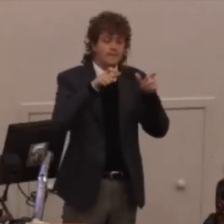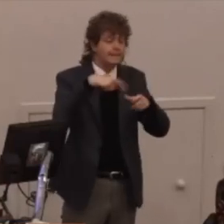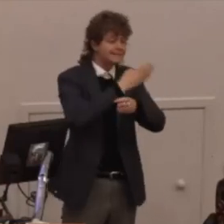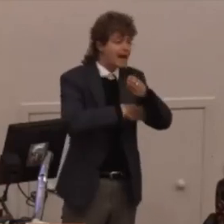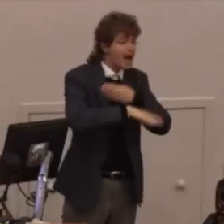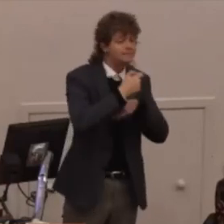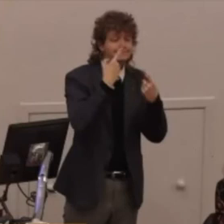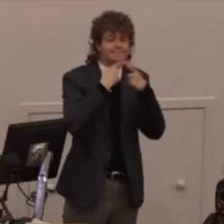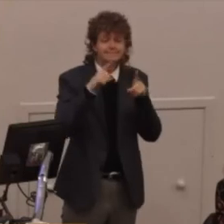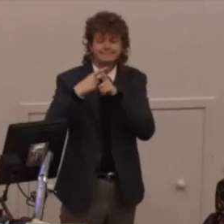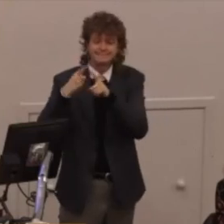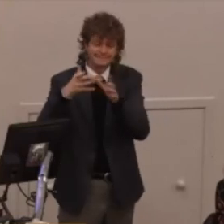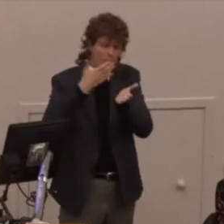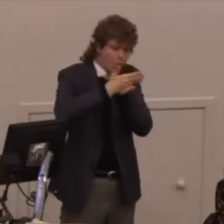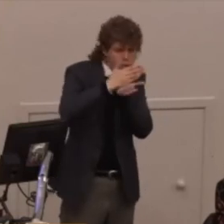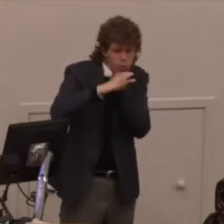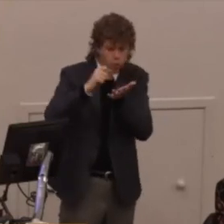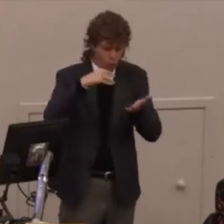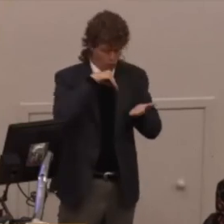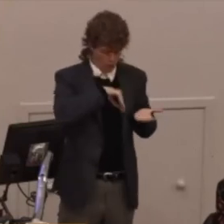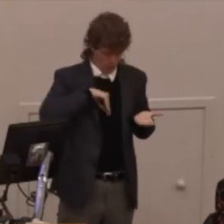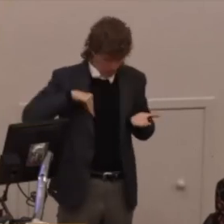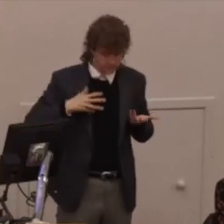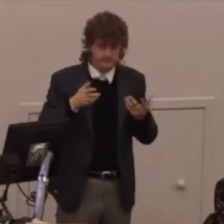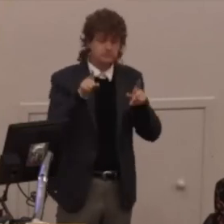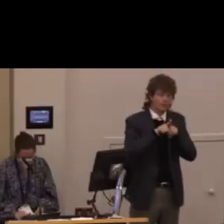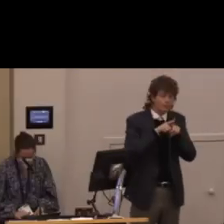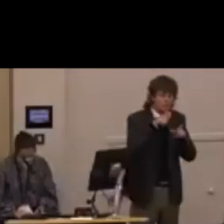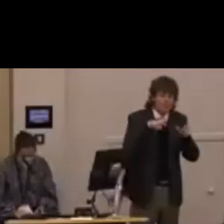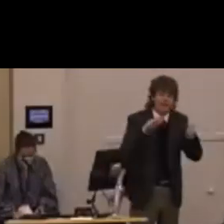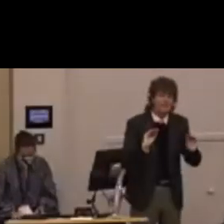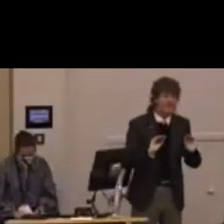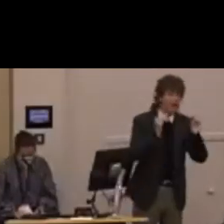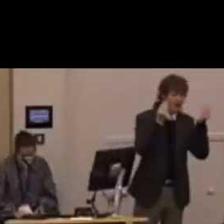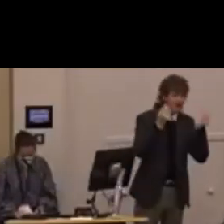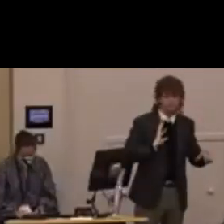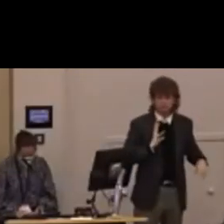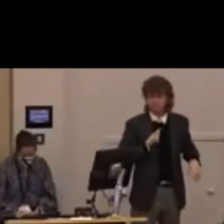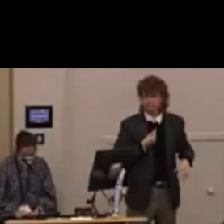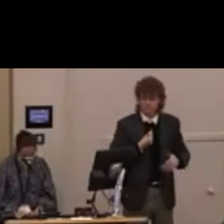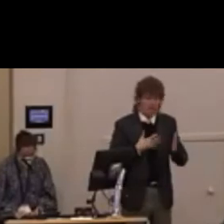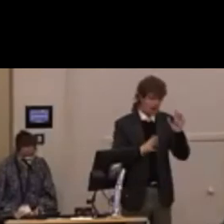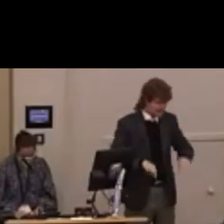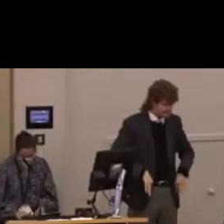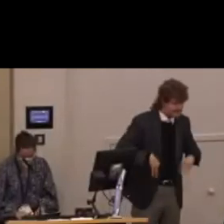migrant or living in the global south. So some of the (indiscernible) (sound is very